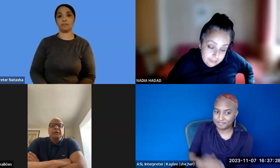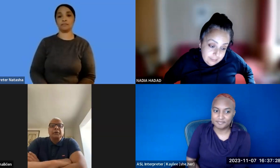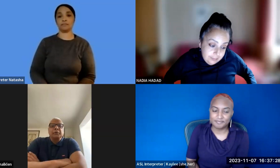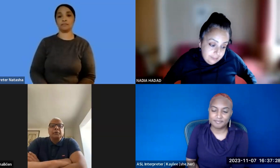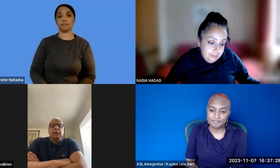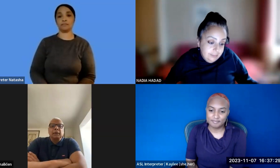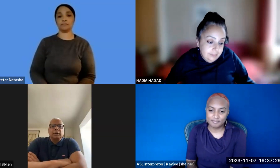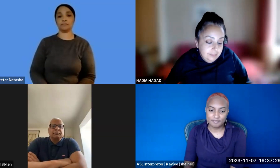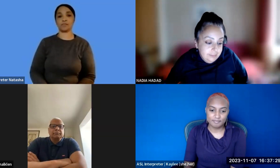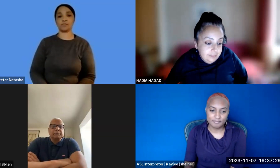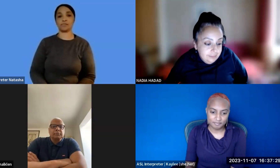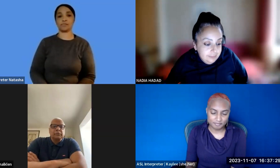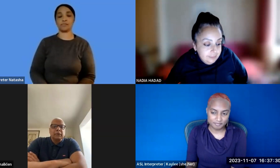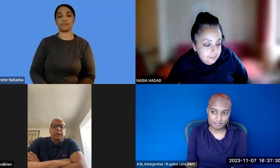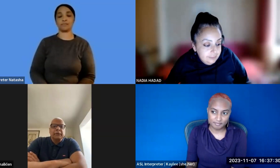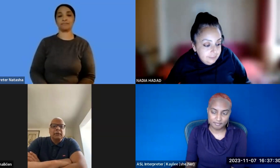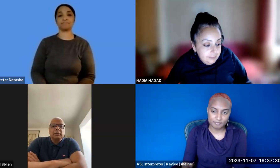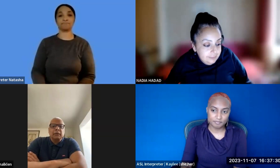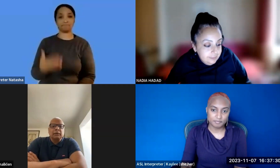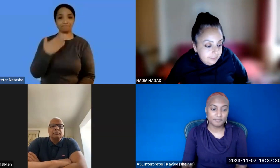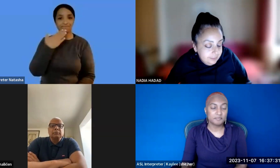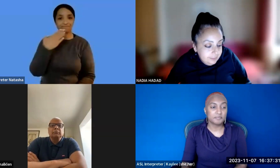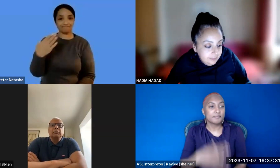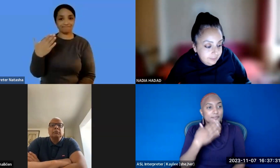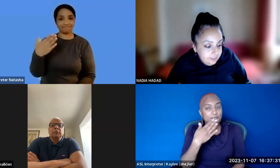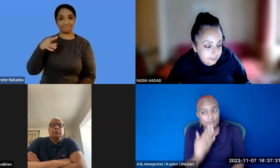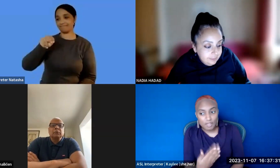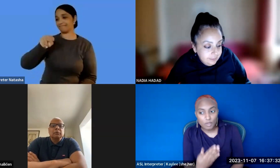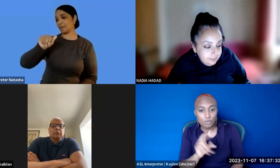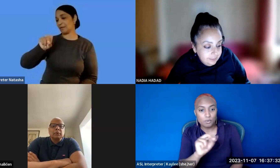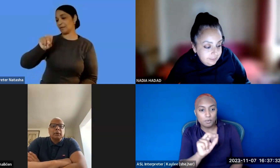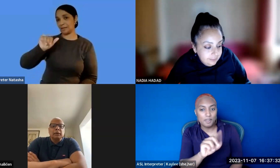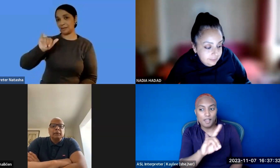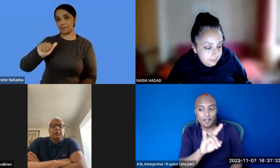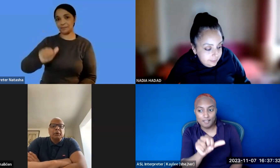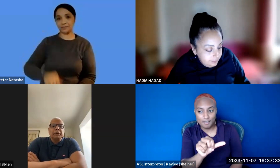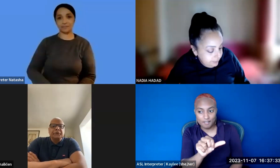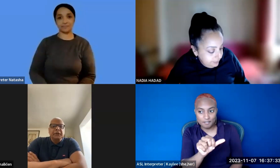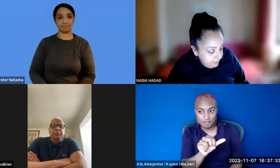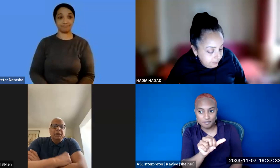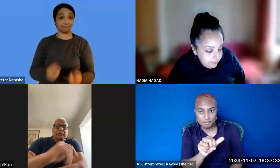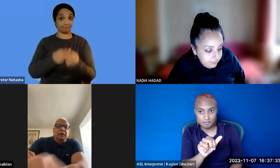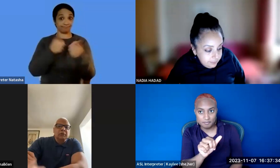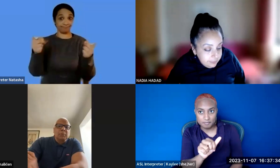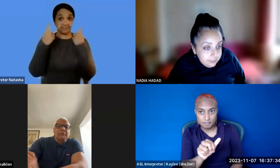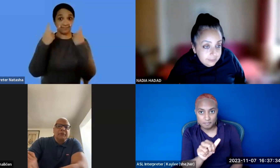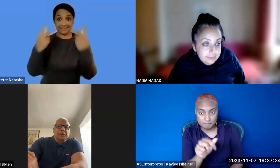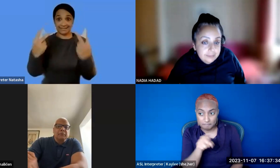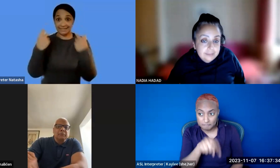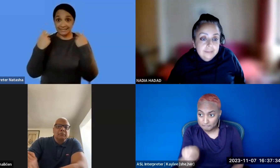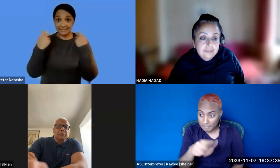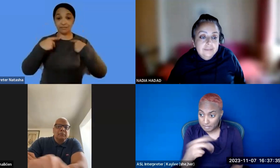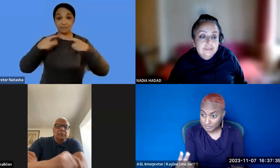Thank you, Nadia. Can everybody see me? I turned on my video.